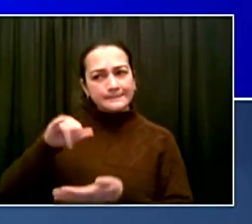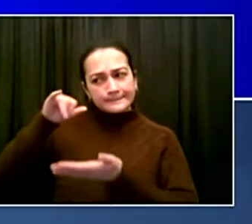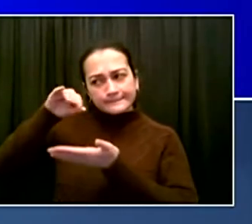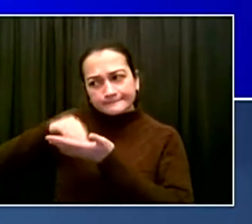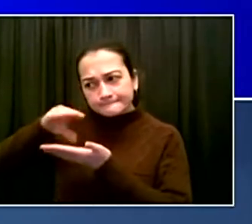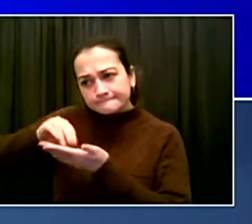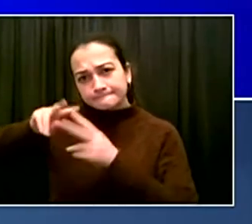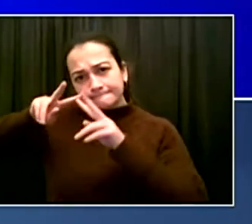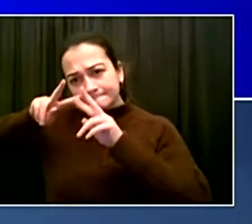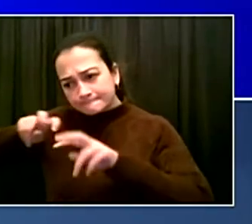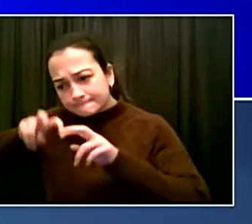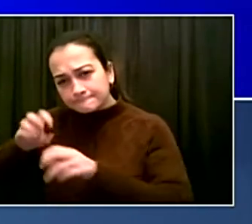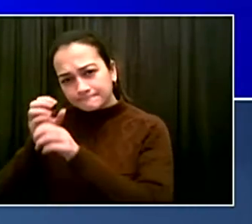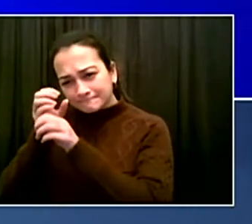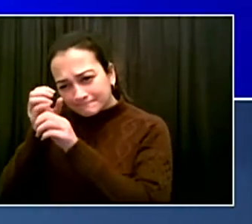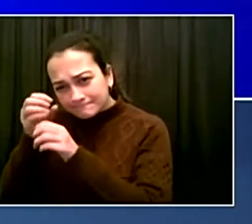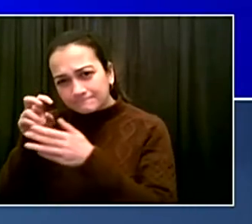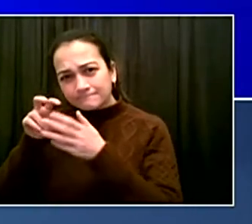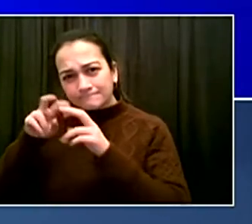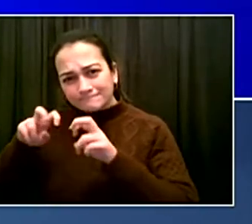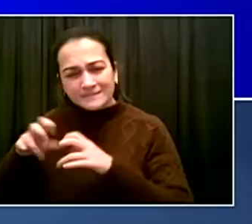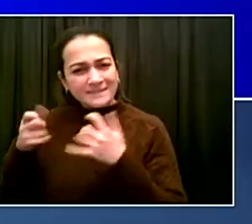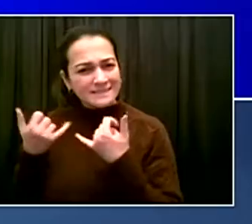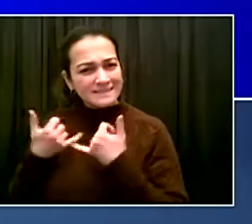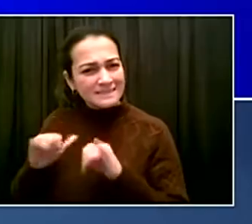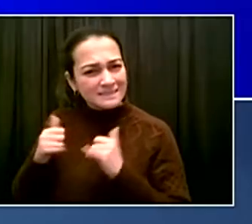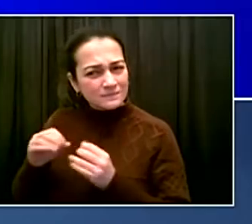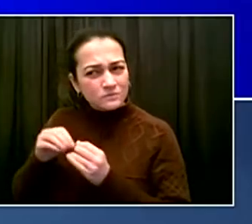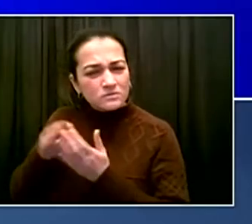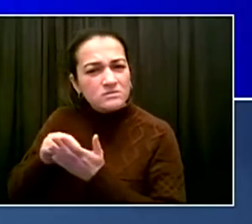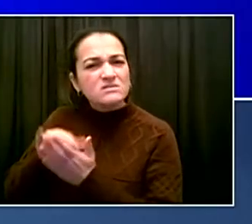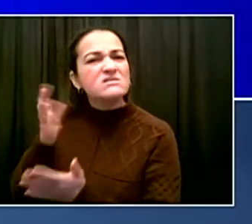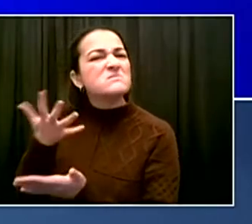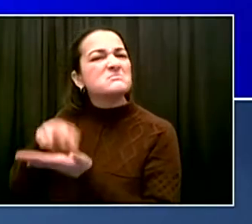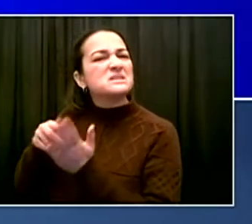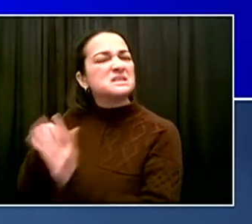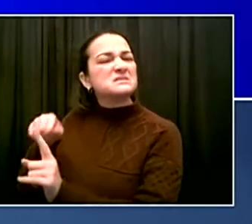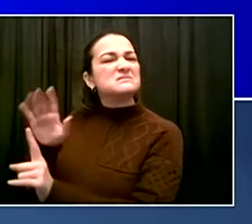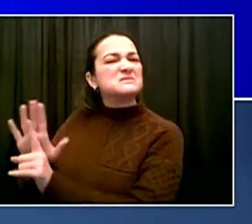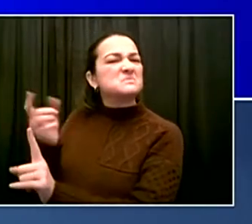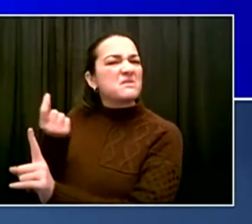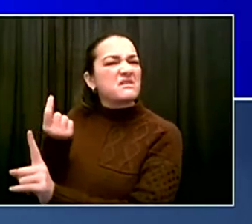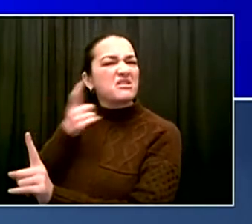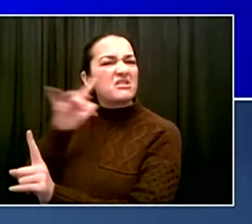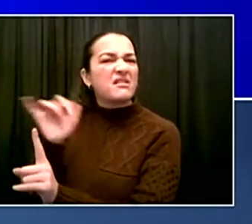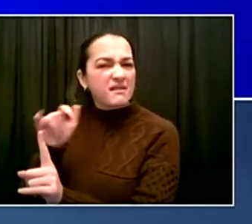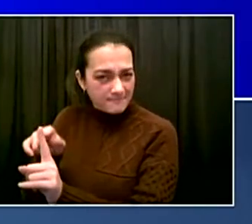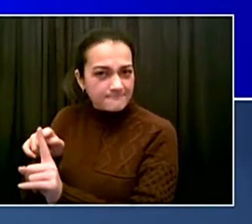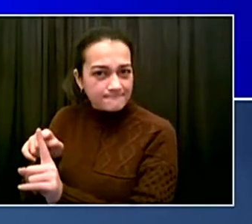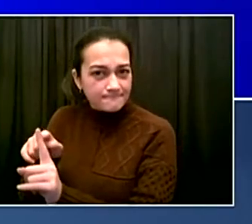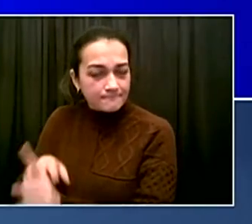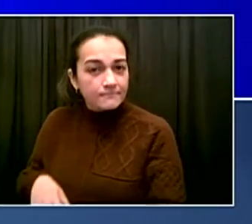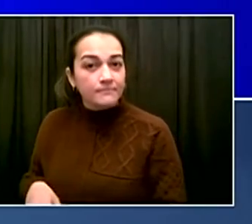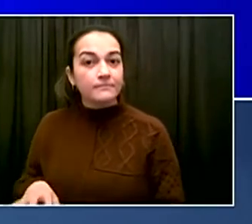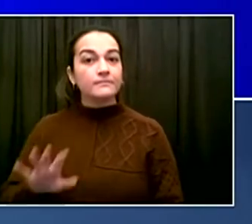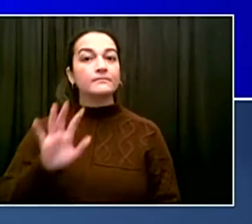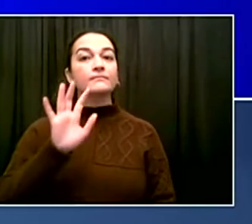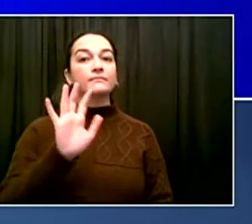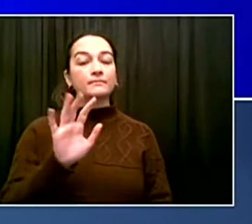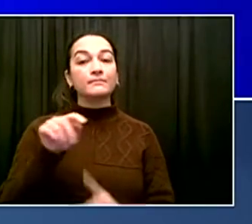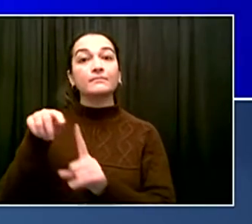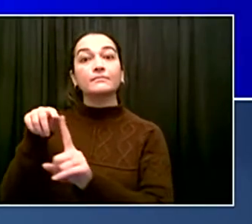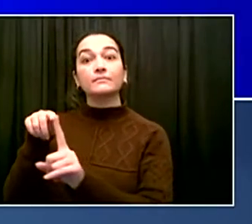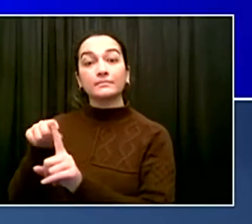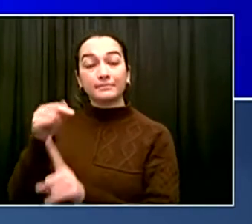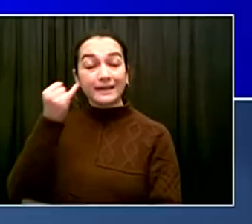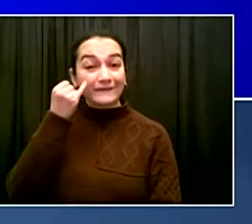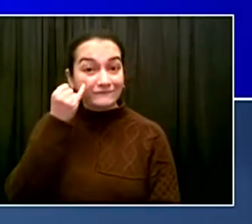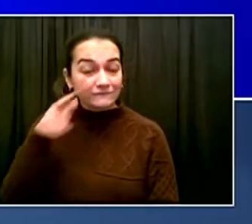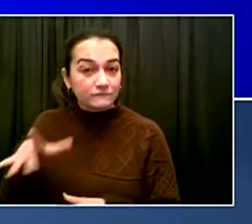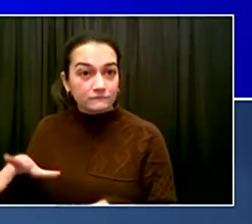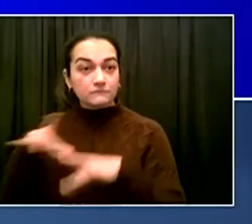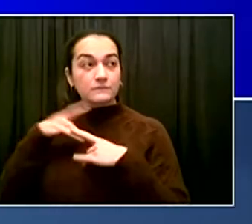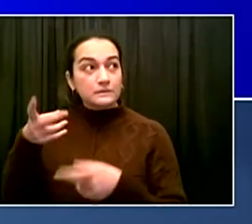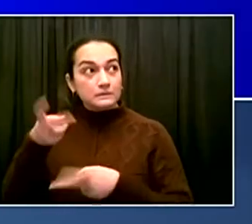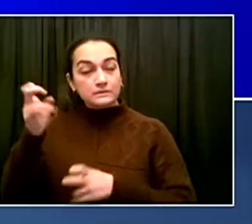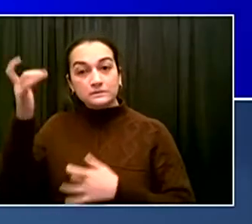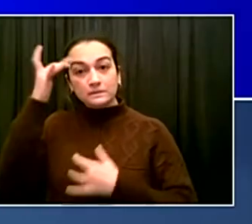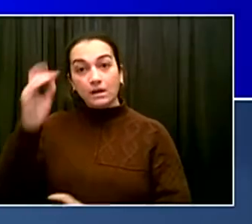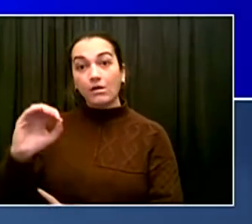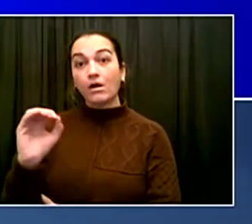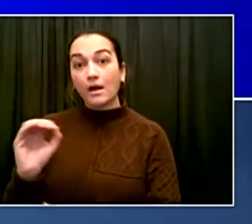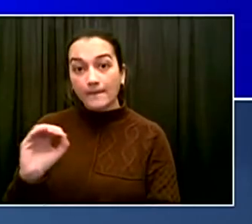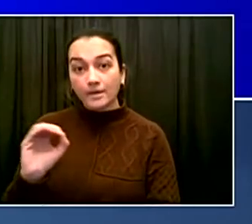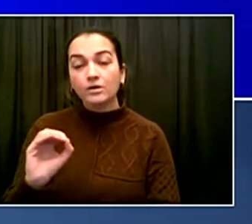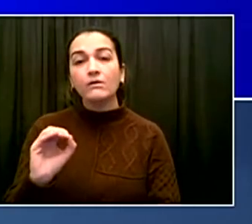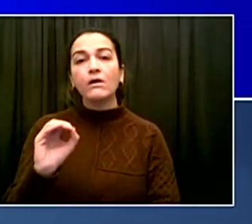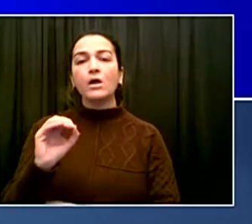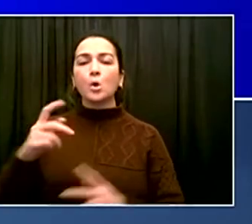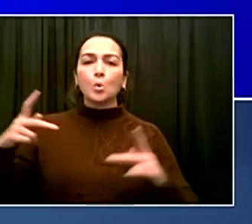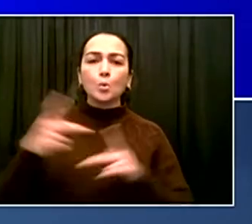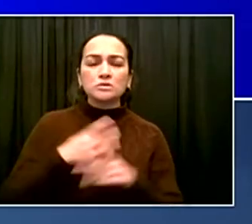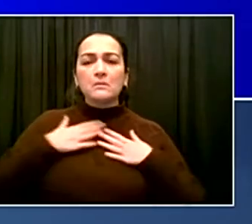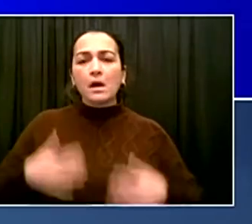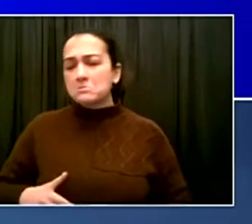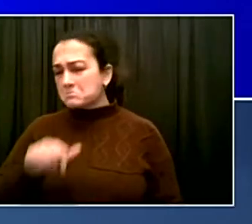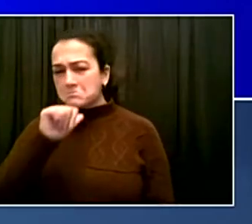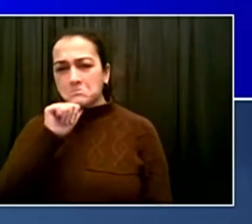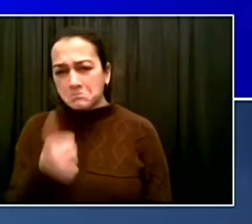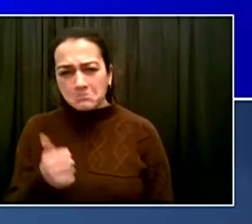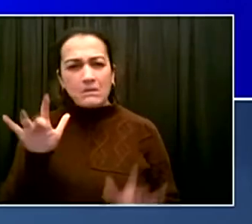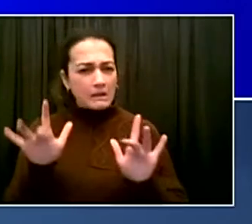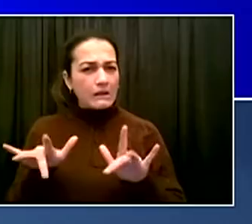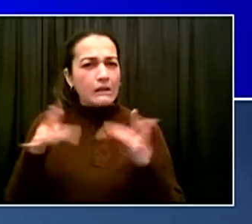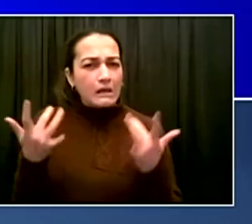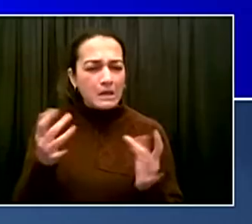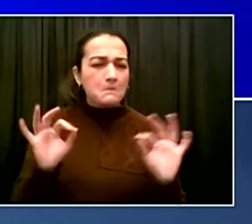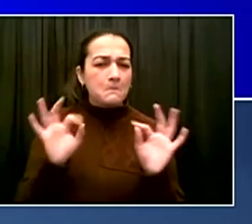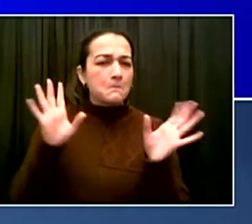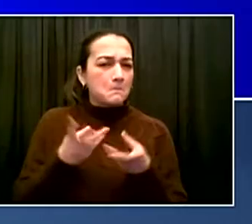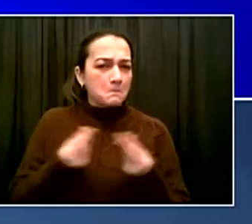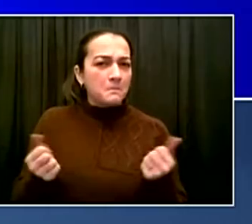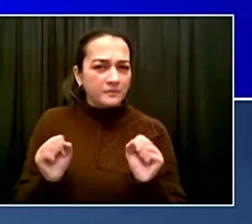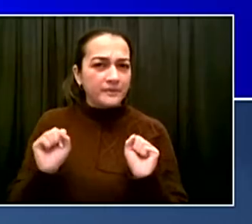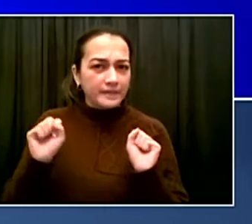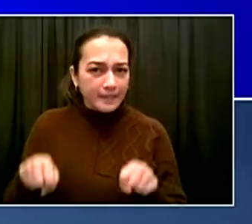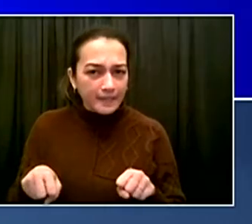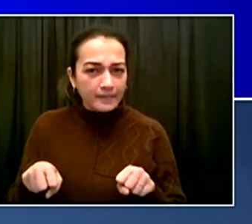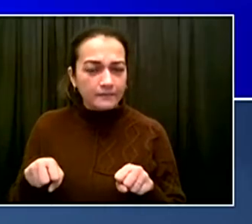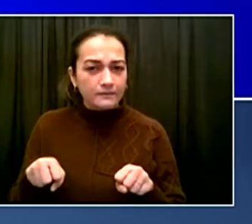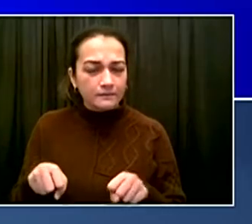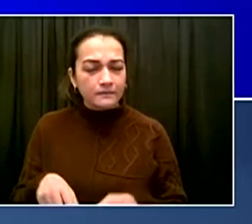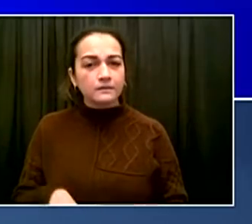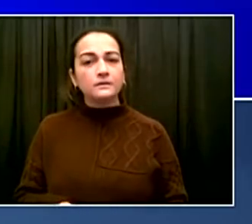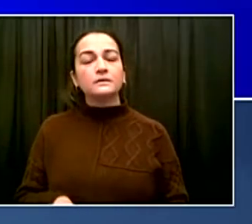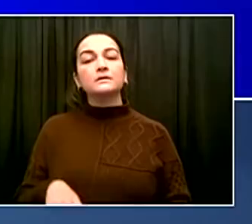DIFFERENT FROM PREVIOUS